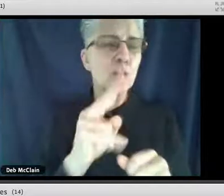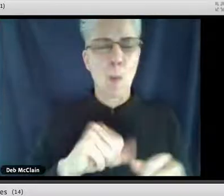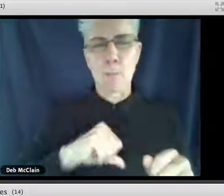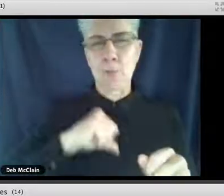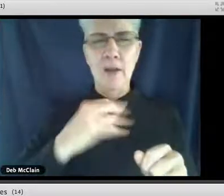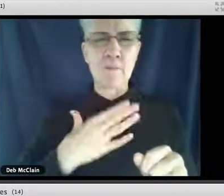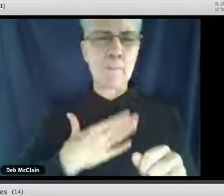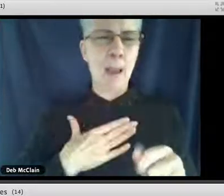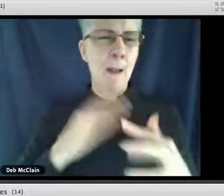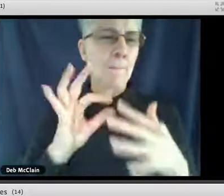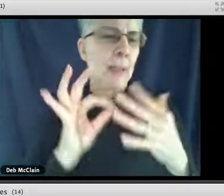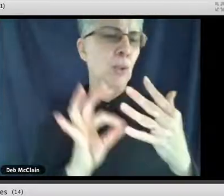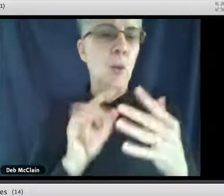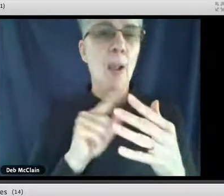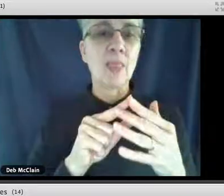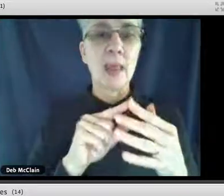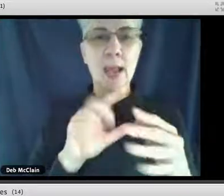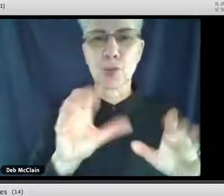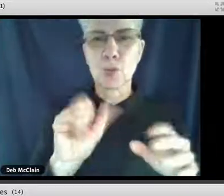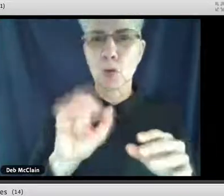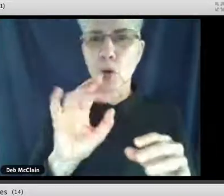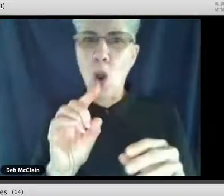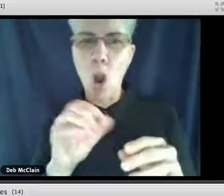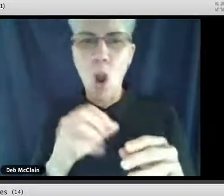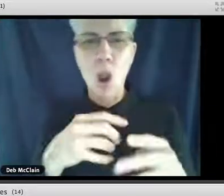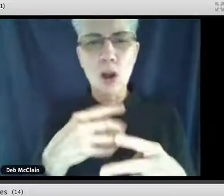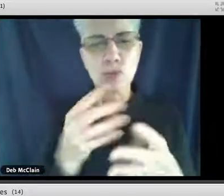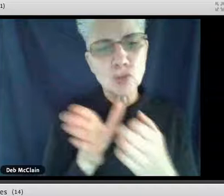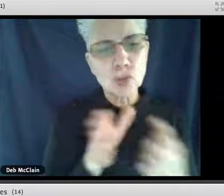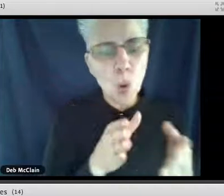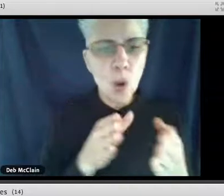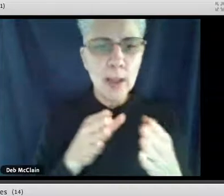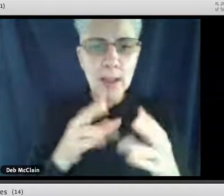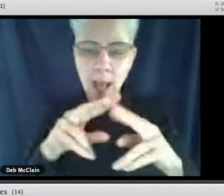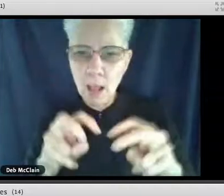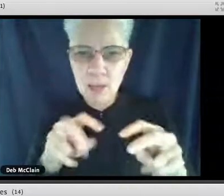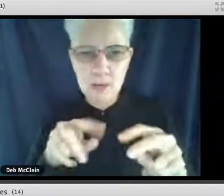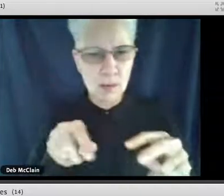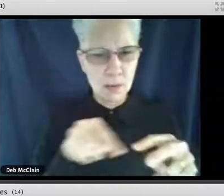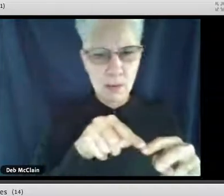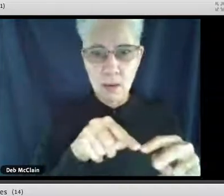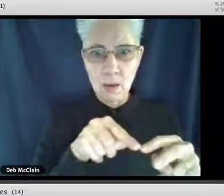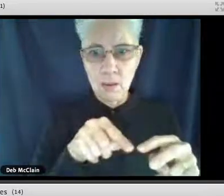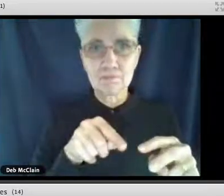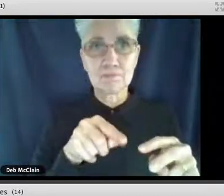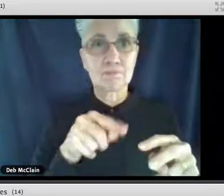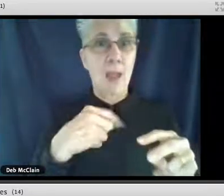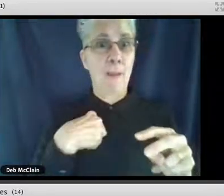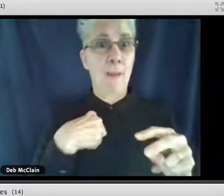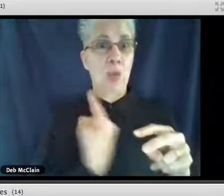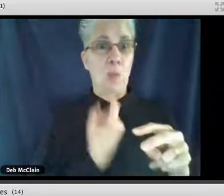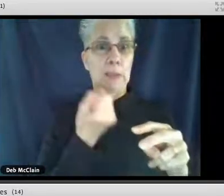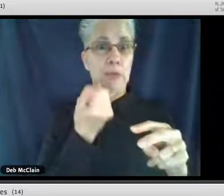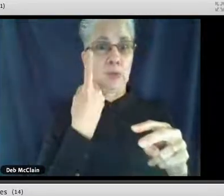And then I do some card sorting and analyzing, and it's like, "Oh, yeah, that made no sense to anybody but me on how that works,"